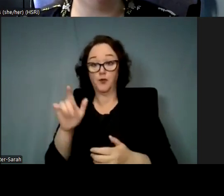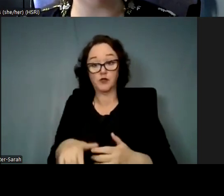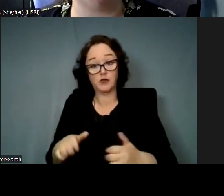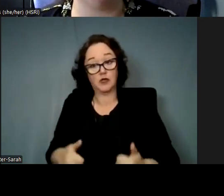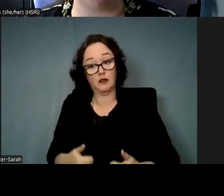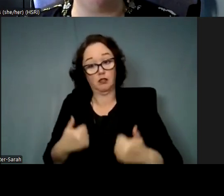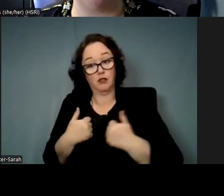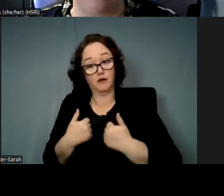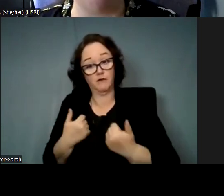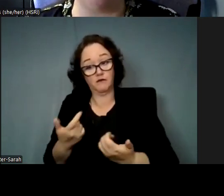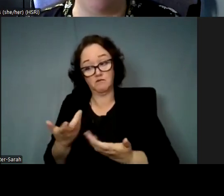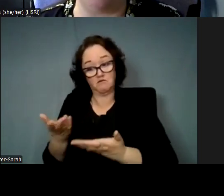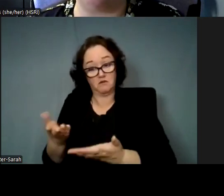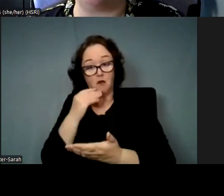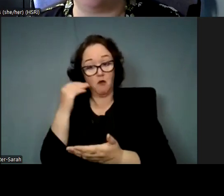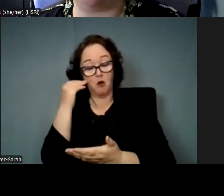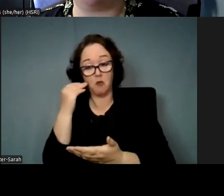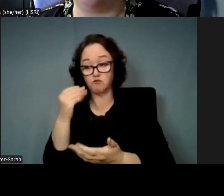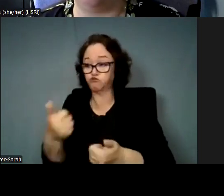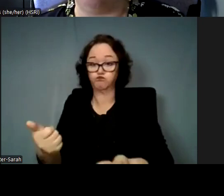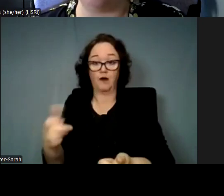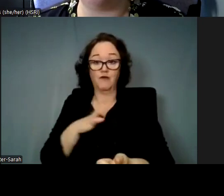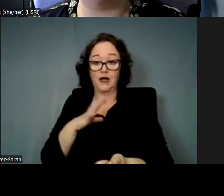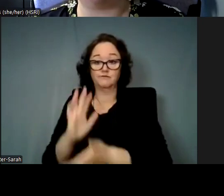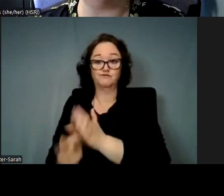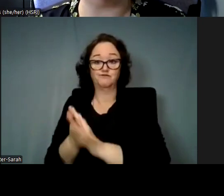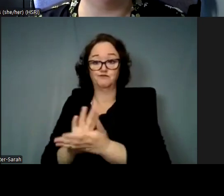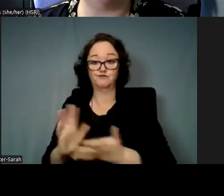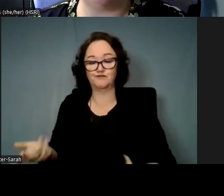really talking about is, how would any person want to live in